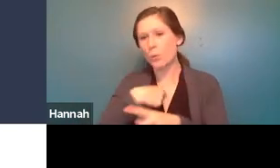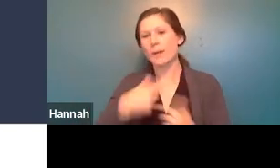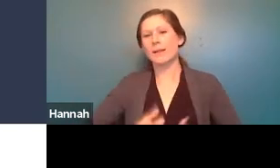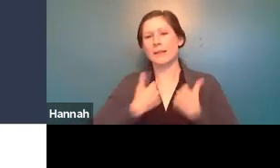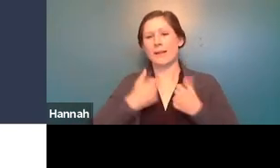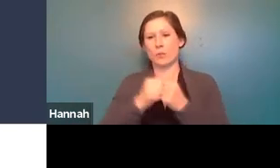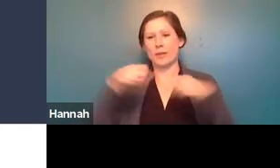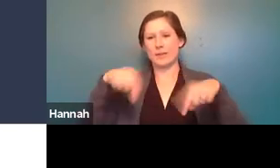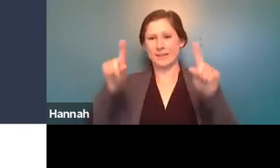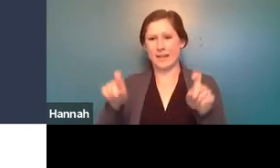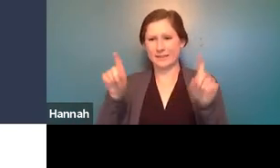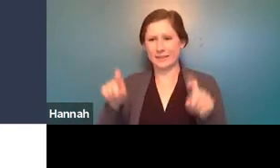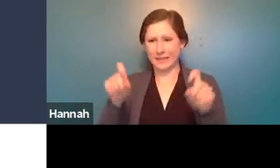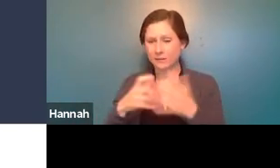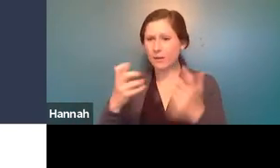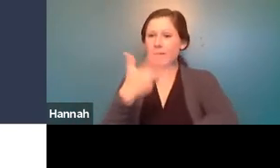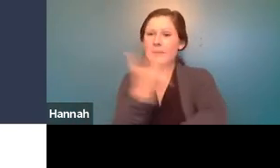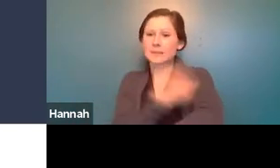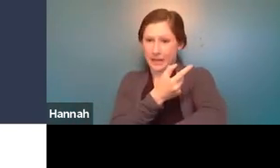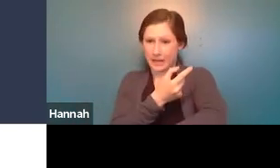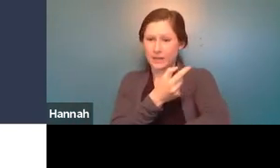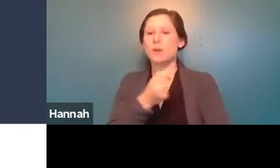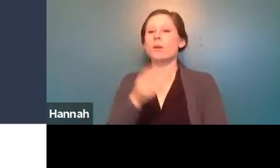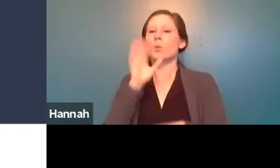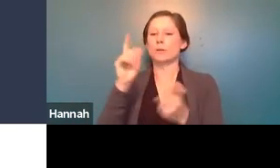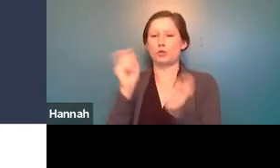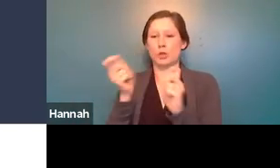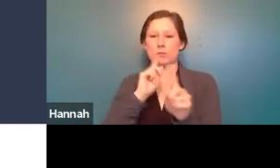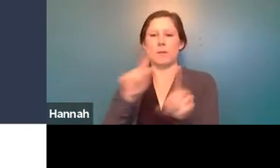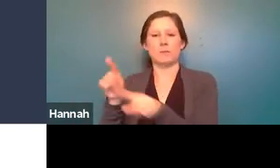will change what the response is. And I think it's important to kind of